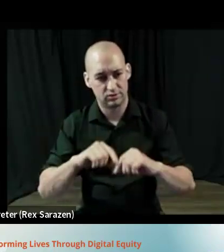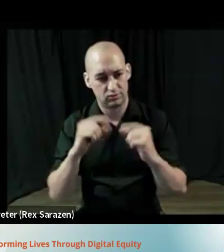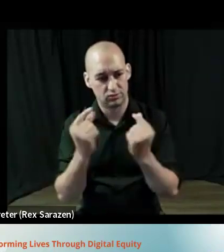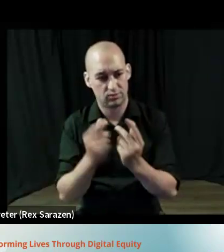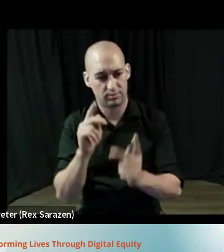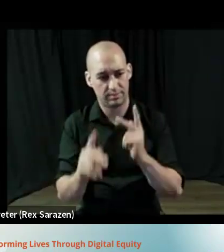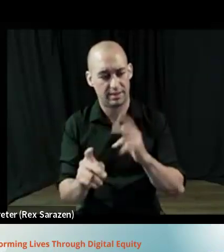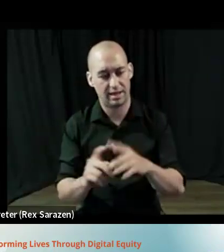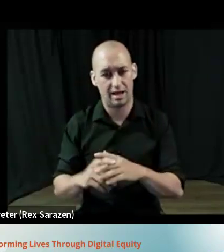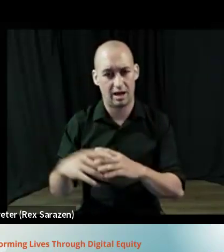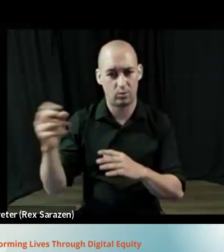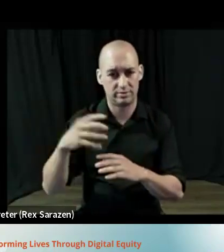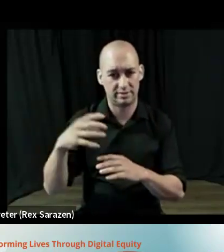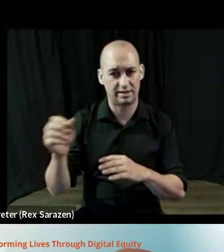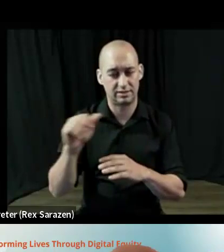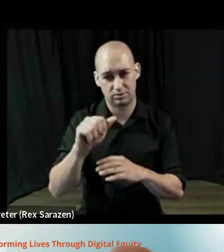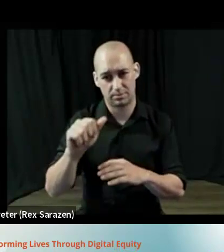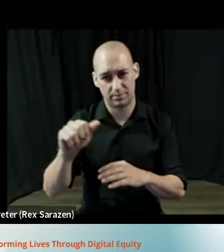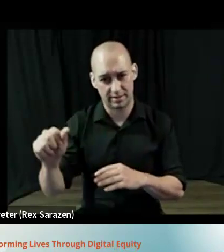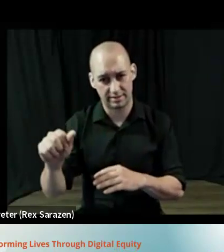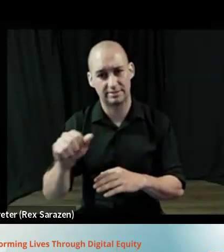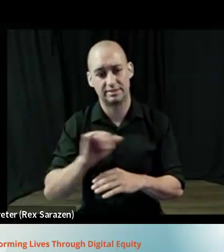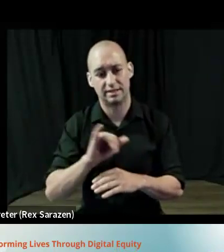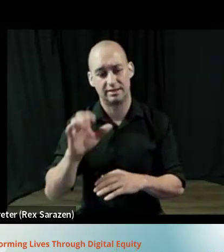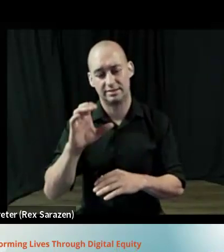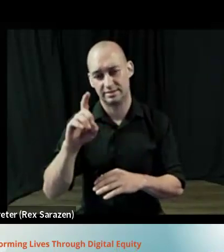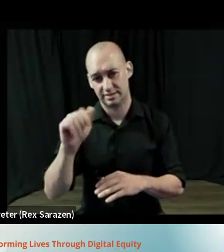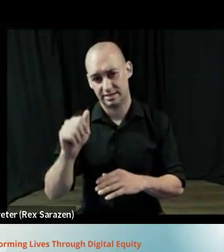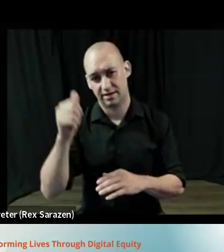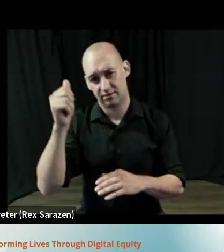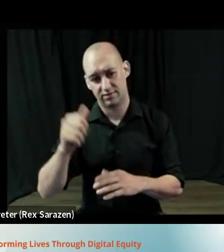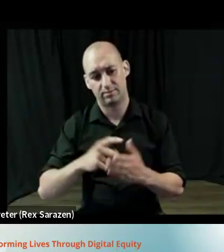the Triple A's like everybody who's been working on the CDA funded programs to see how to explore